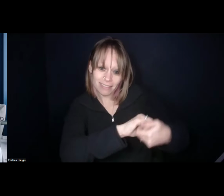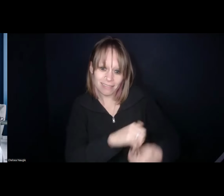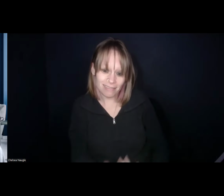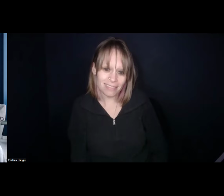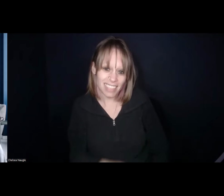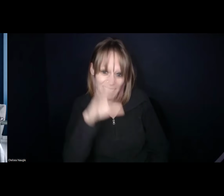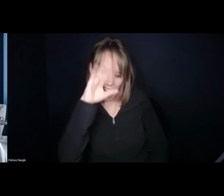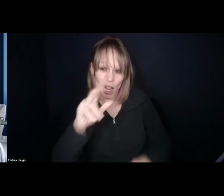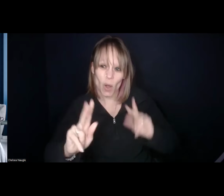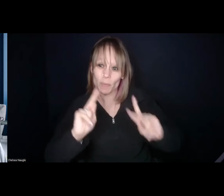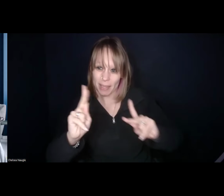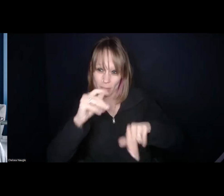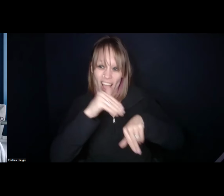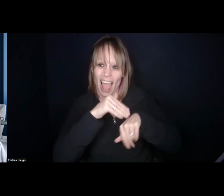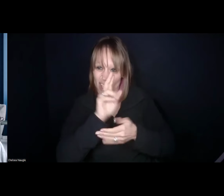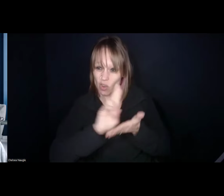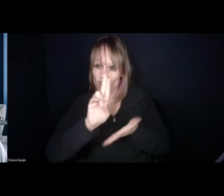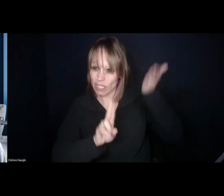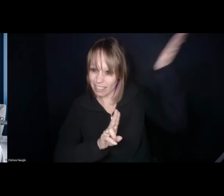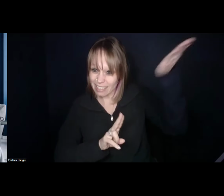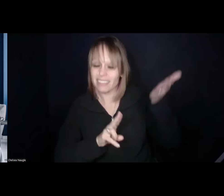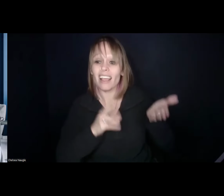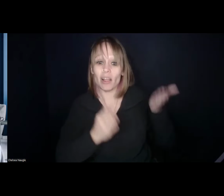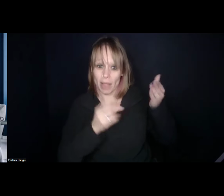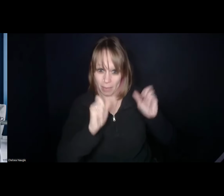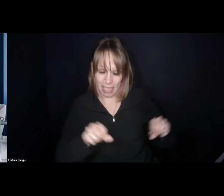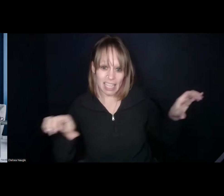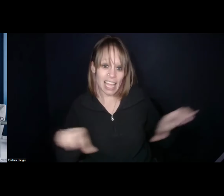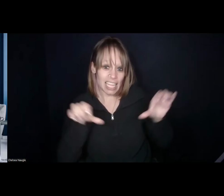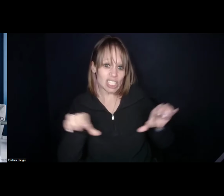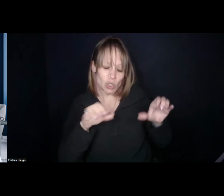universities up there and they would probably be willing to do kind of the same kind of the same thing that I'm